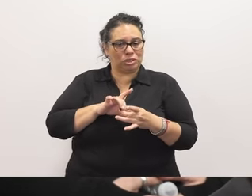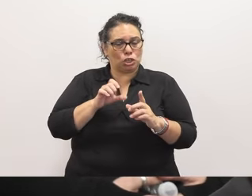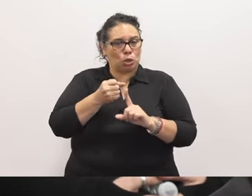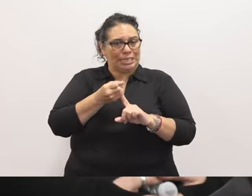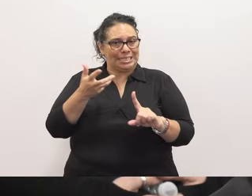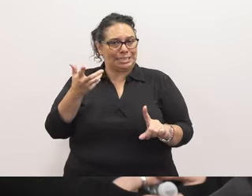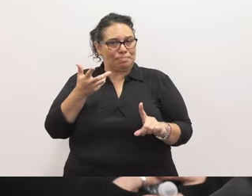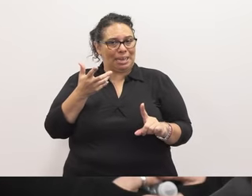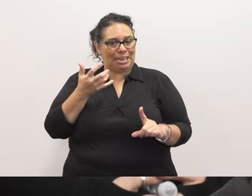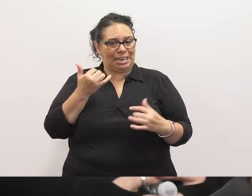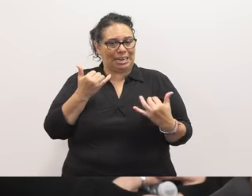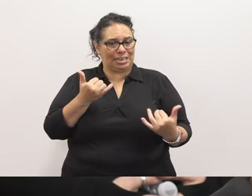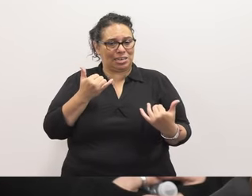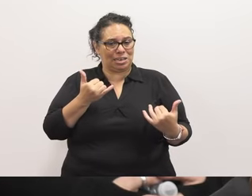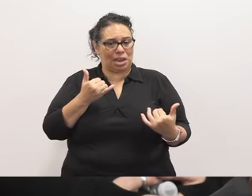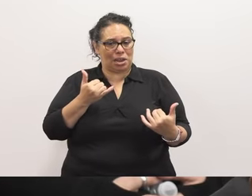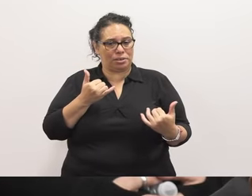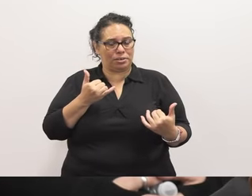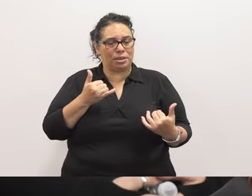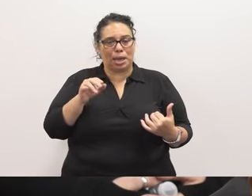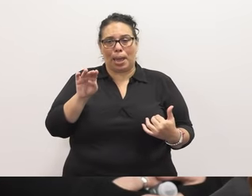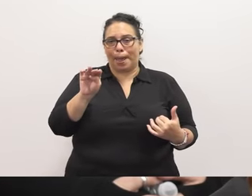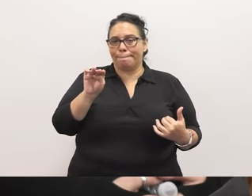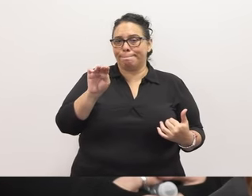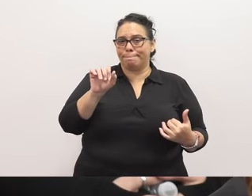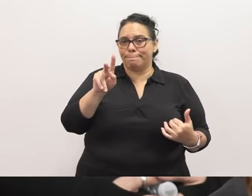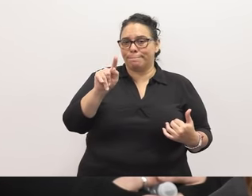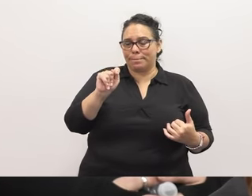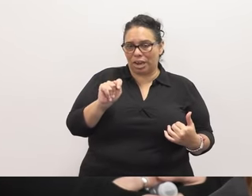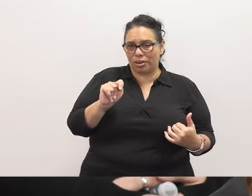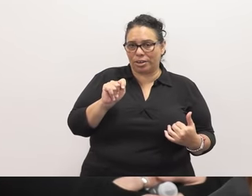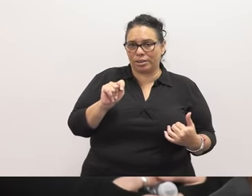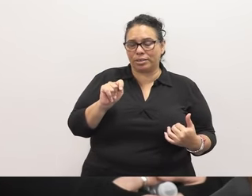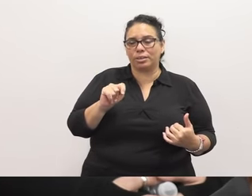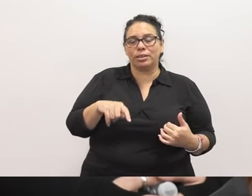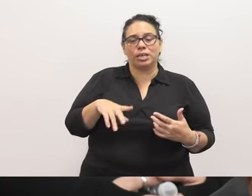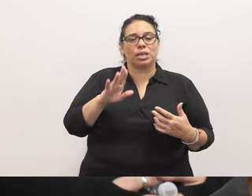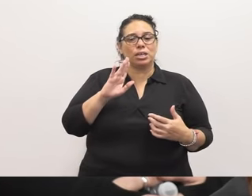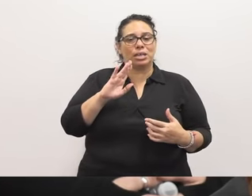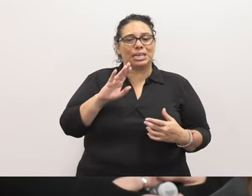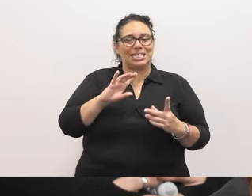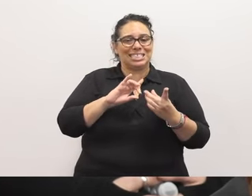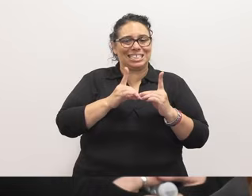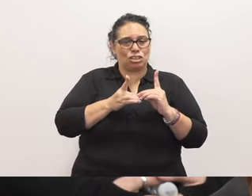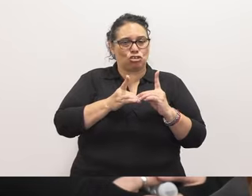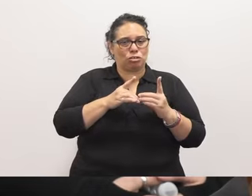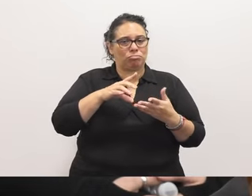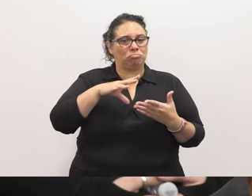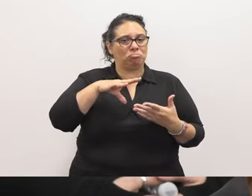Now the Merit 101 is now doing digital literacy and we've identified additional ninth and 10th graders